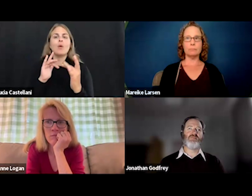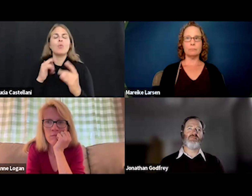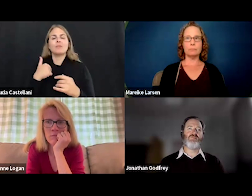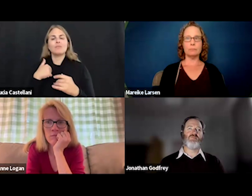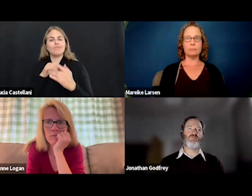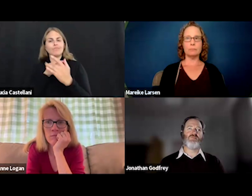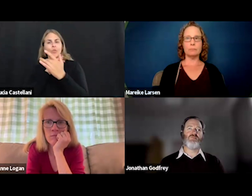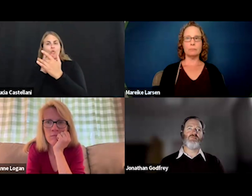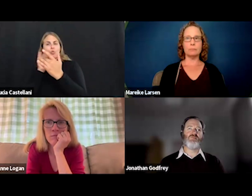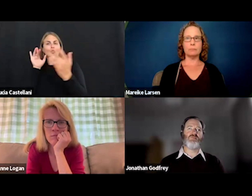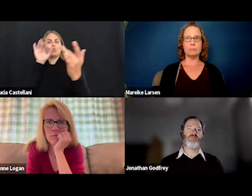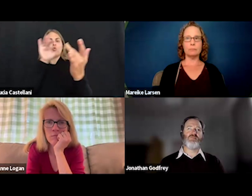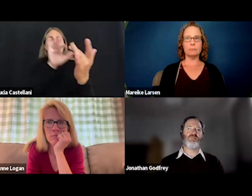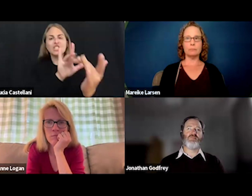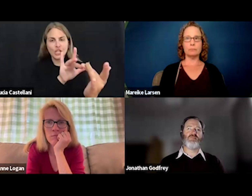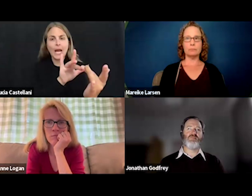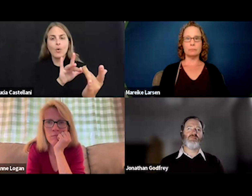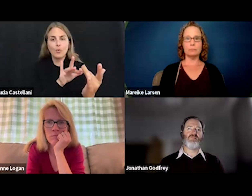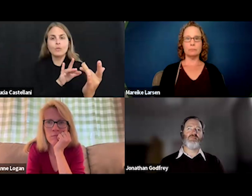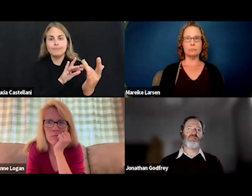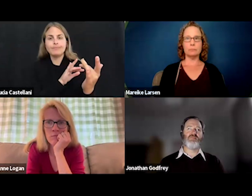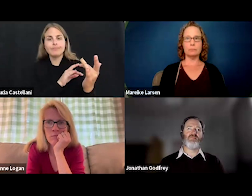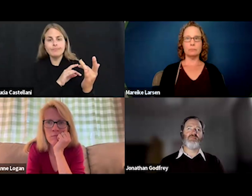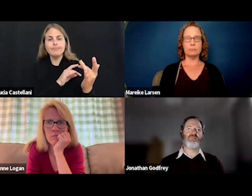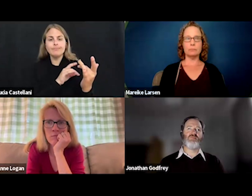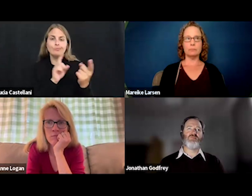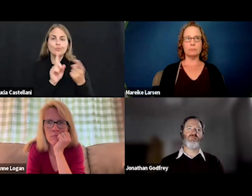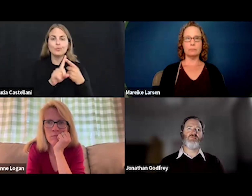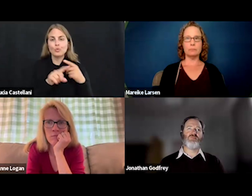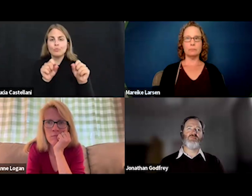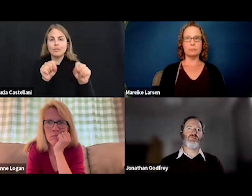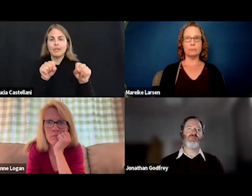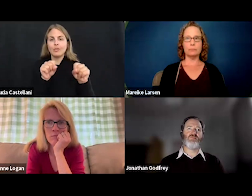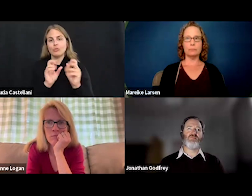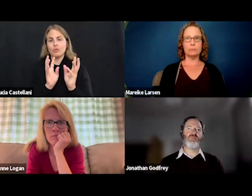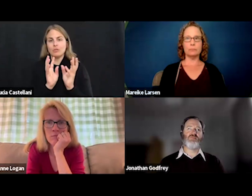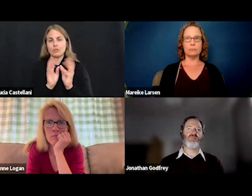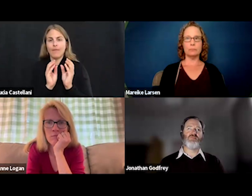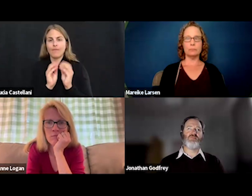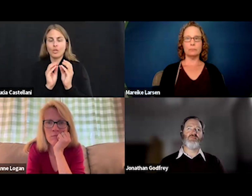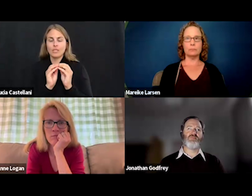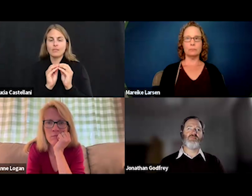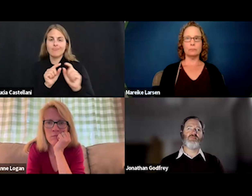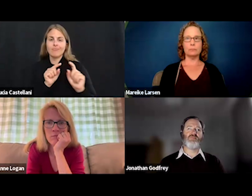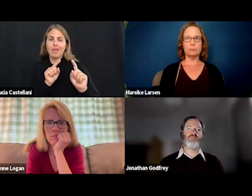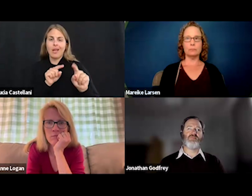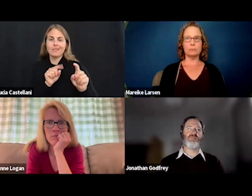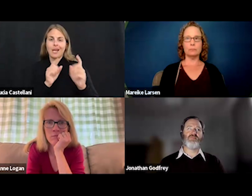to potential conference attendees or other people